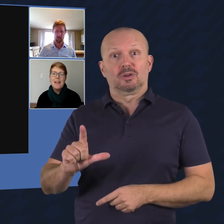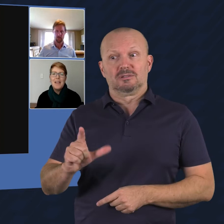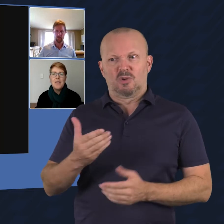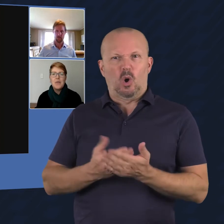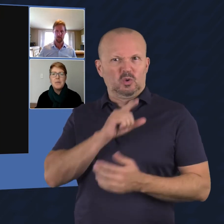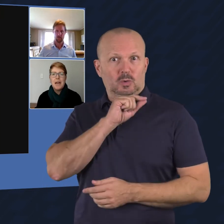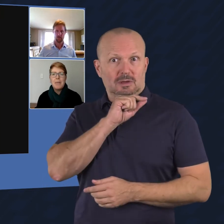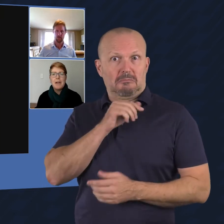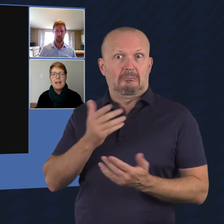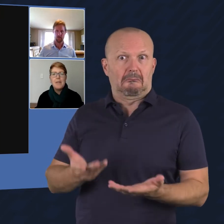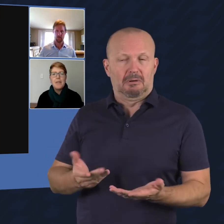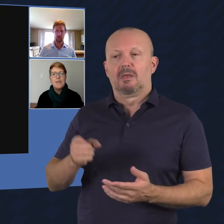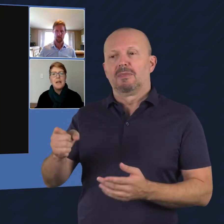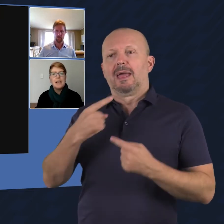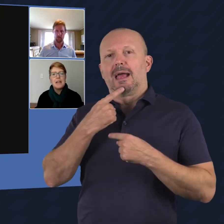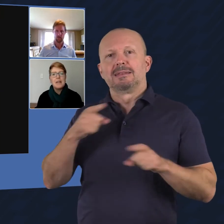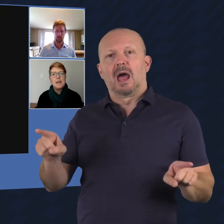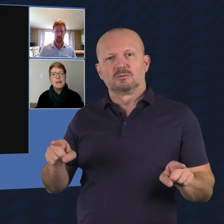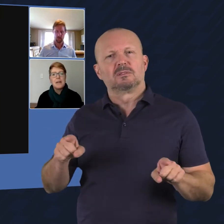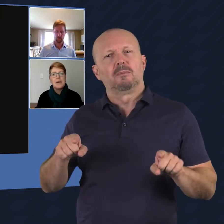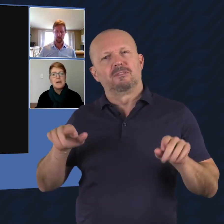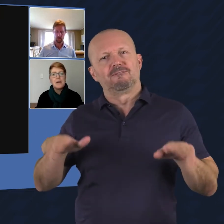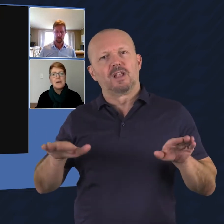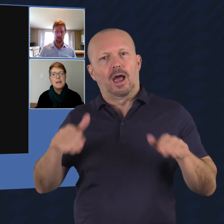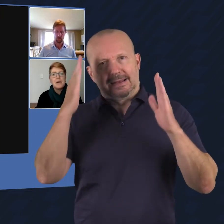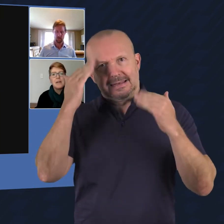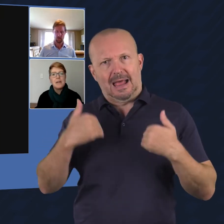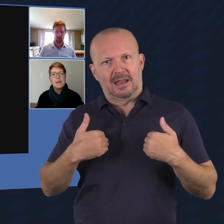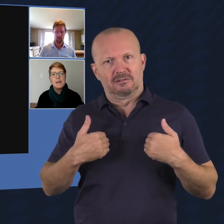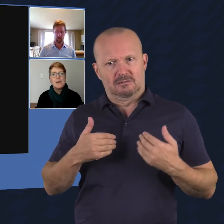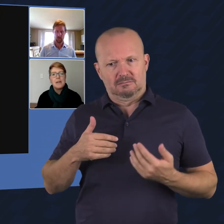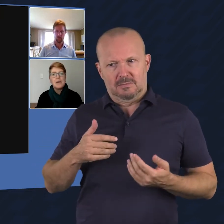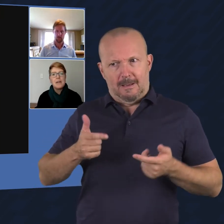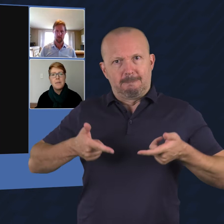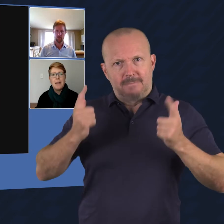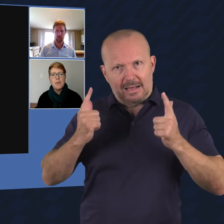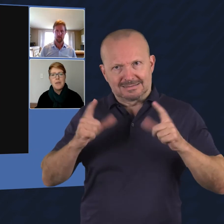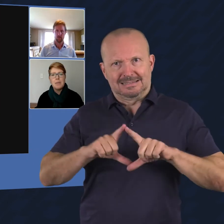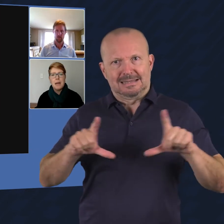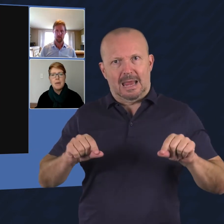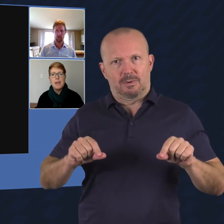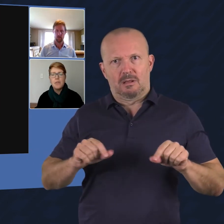The Turnbull Library announced that The Flying Nun record donation of its master tape library